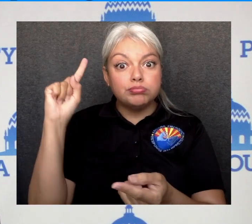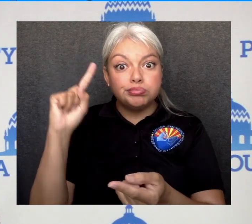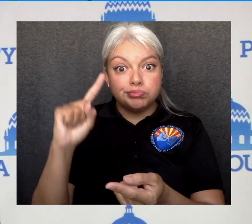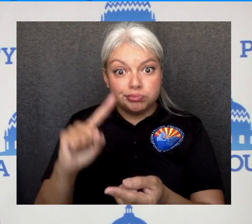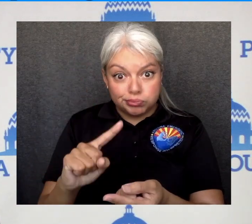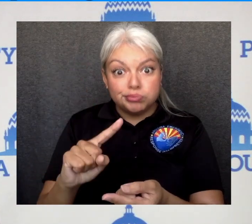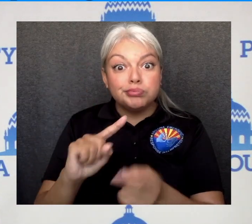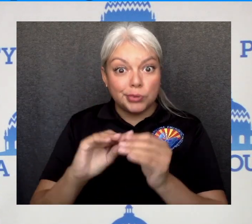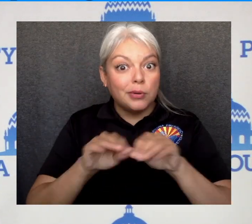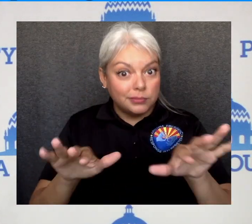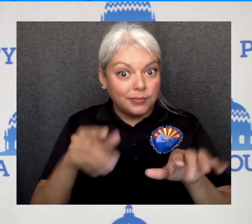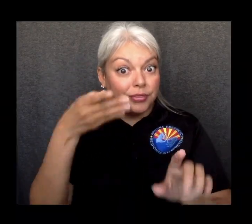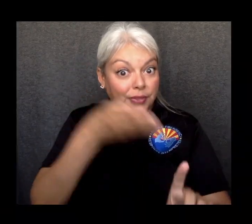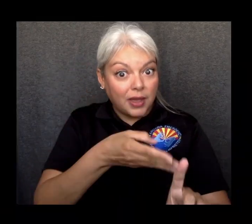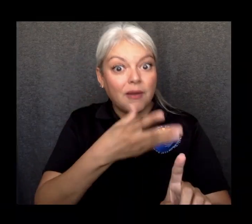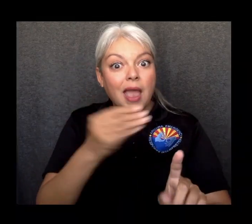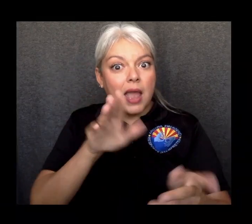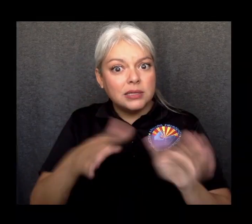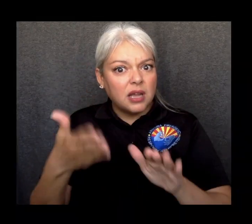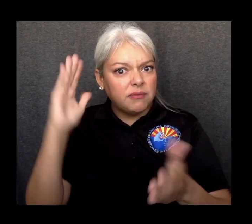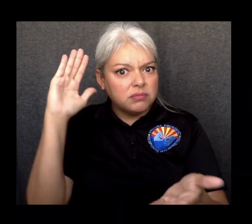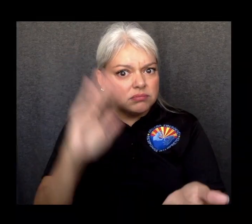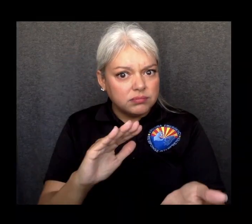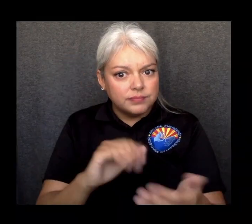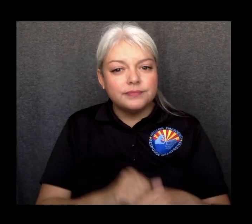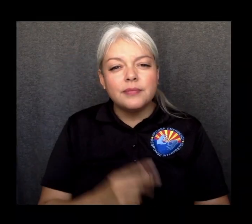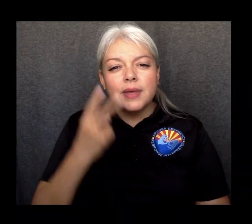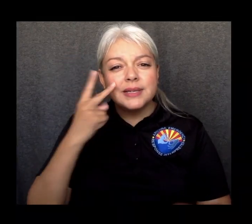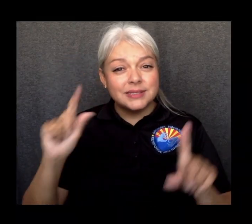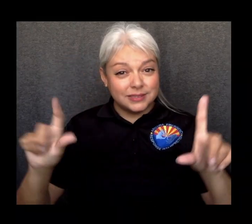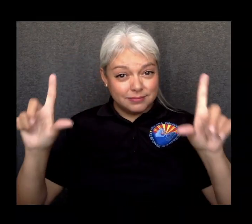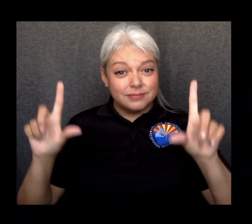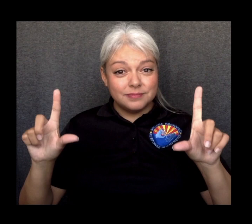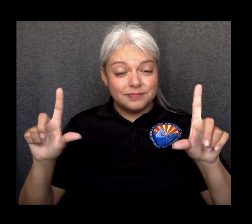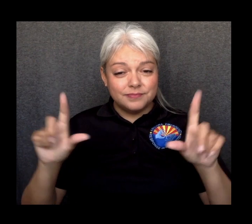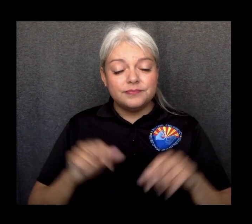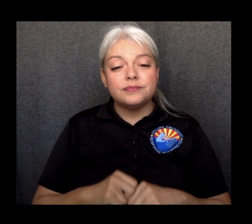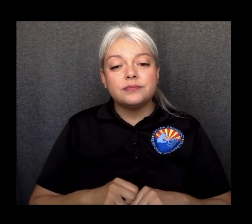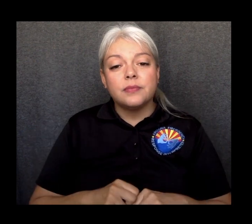As you can see from this slide, the number of cases that are occurring in long-term care